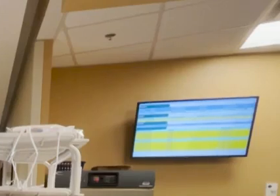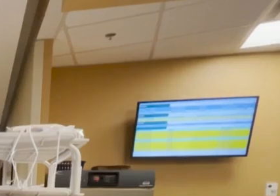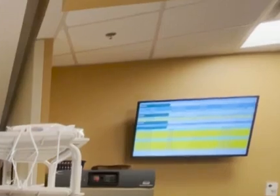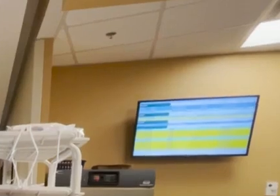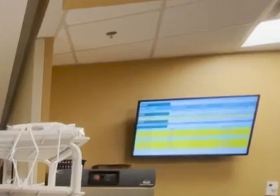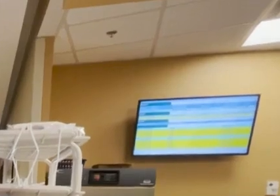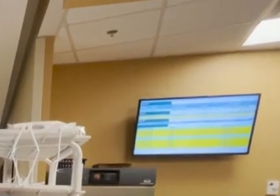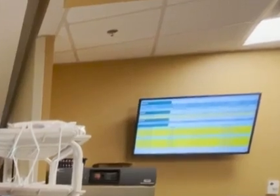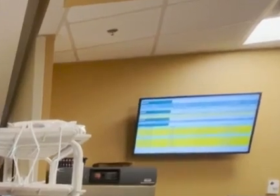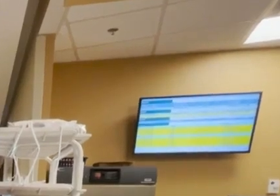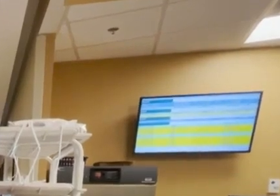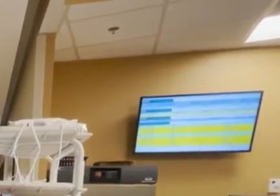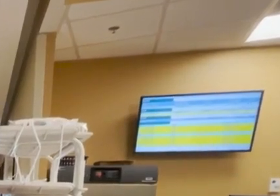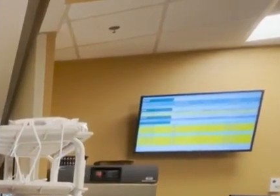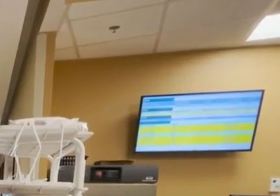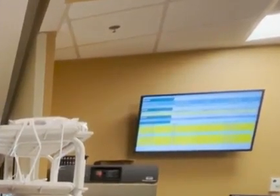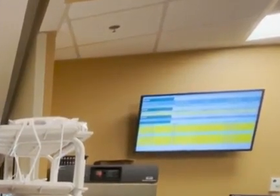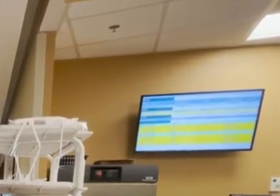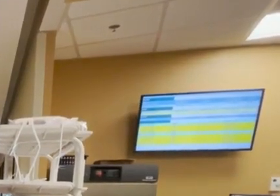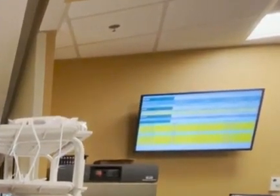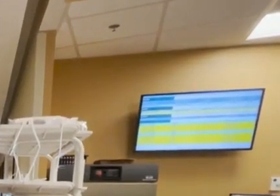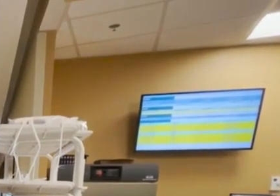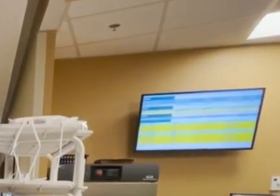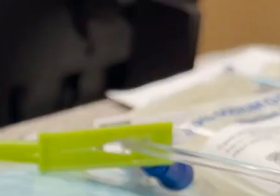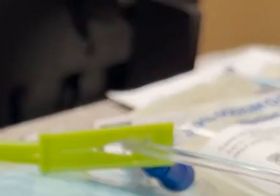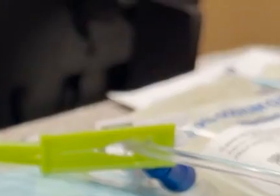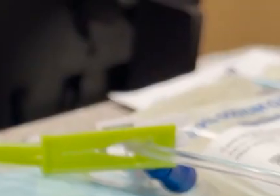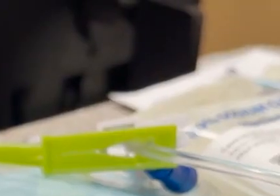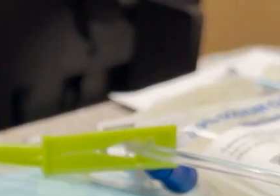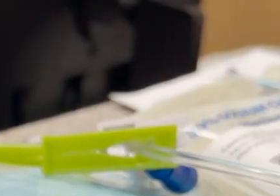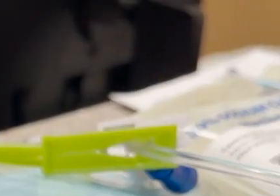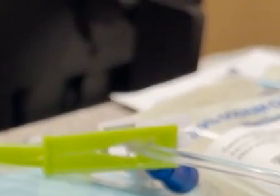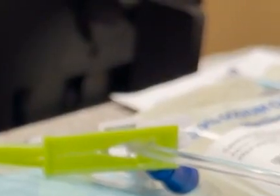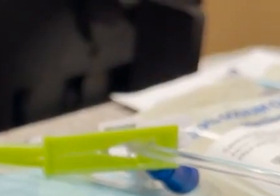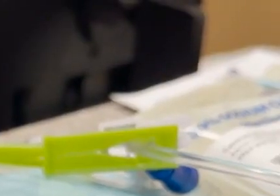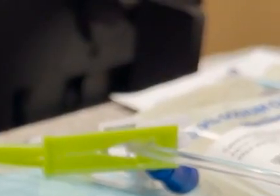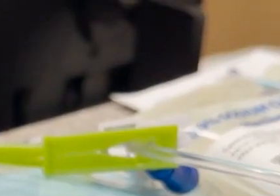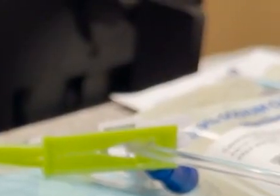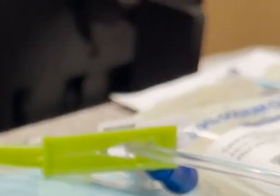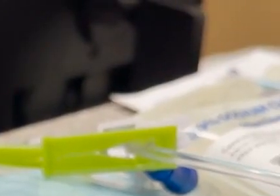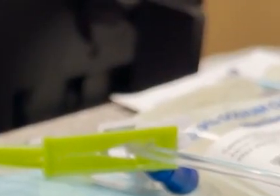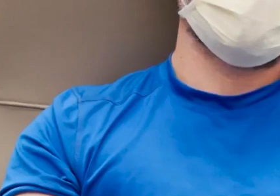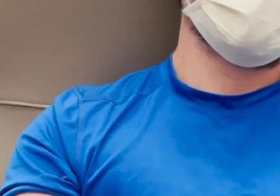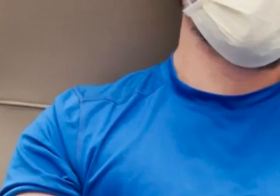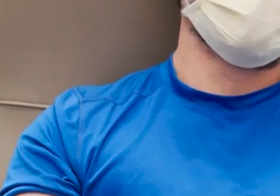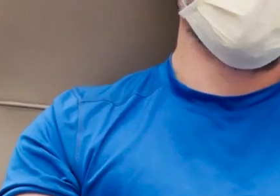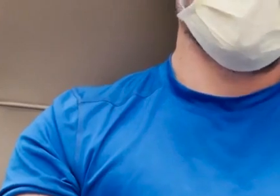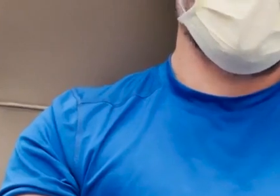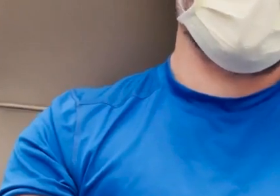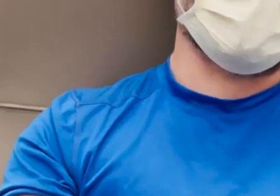IT’S WHY GOVERNOR ANDY BASHIR IS CONTINUINGO T PUSH VACCINES. HE’S AOLS RELYING ON FEDERAL PARTNERS ARRIVING THIS WEEK FROM